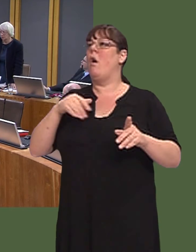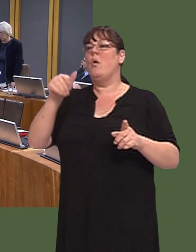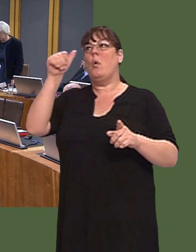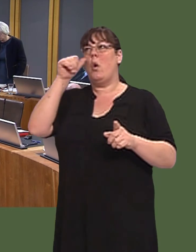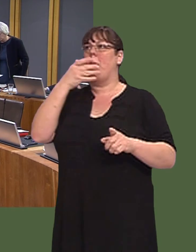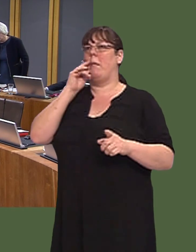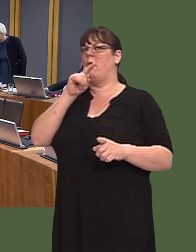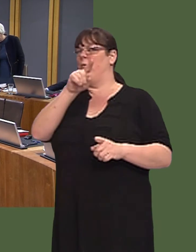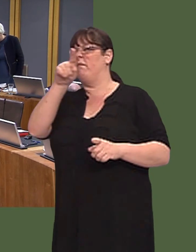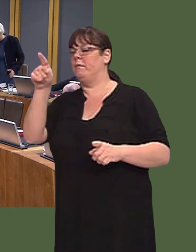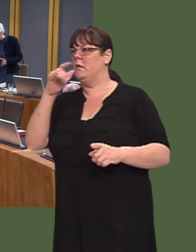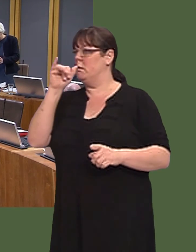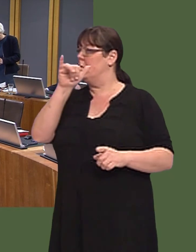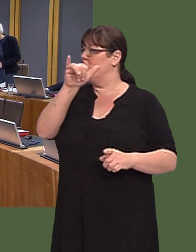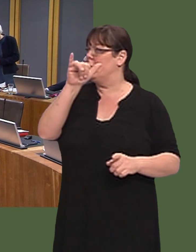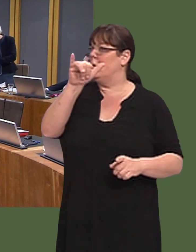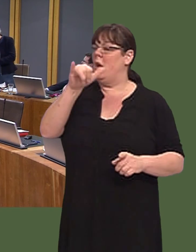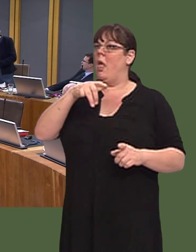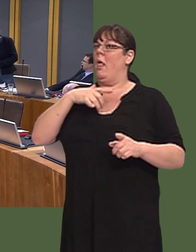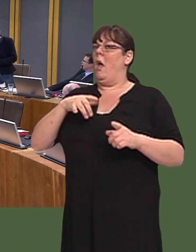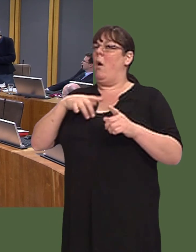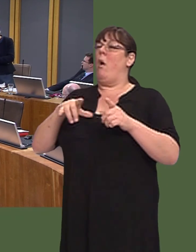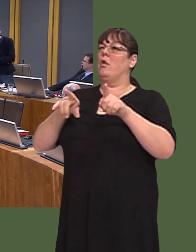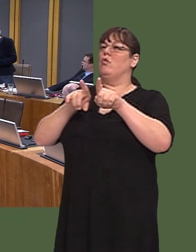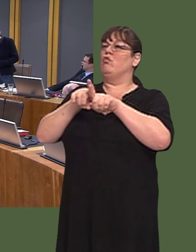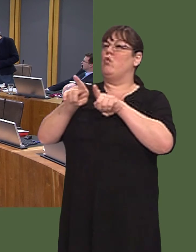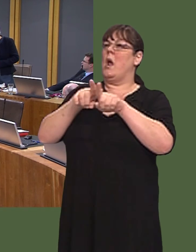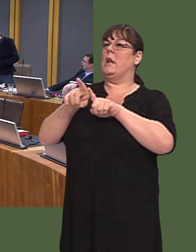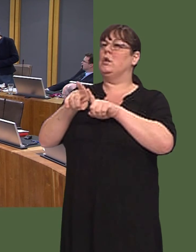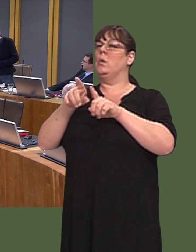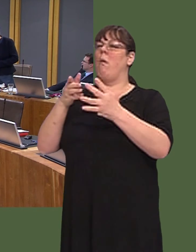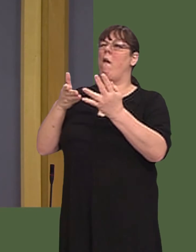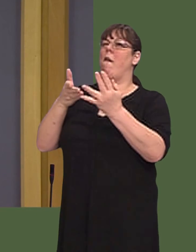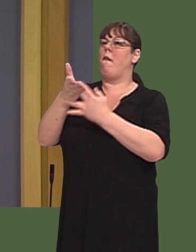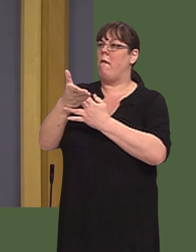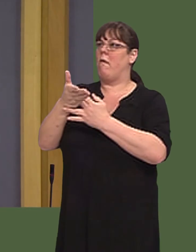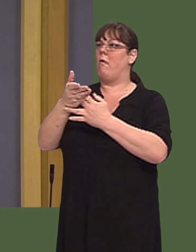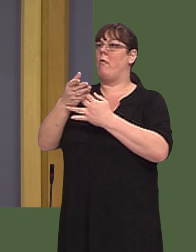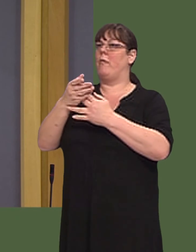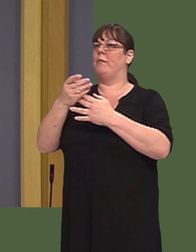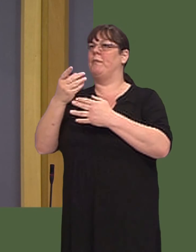Jenny Rathbone: Unfortunately, there are villains across the world who are keen to penetrate any weaknesses in our defences on this matter.